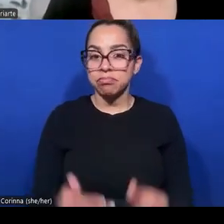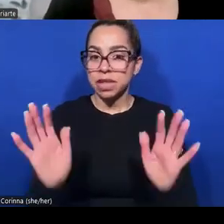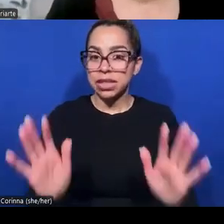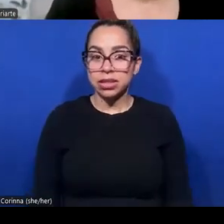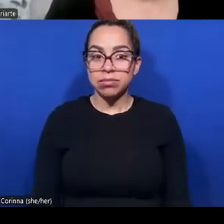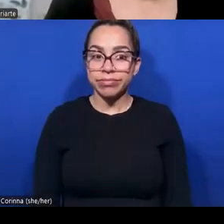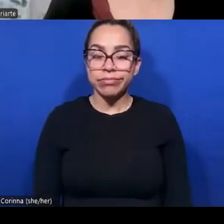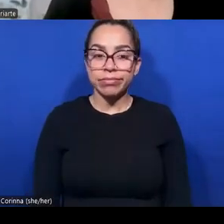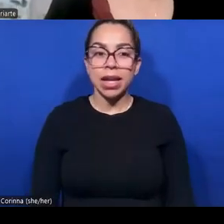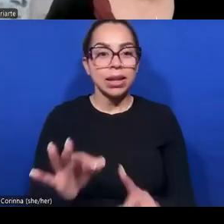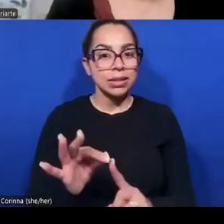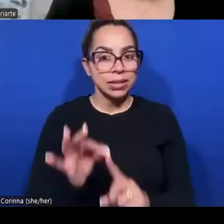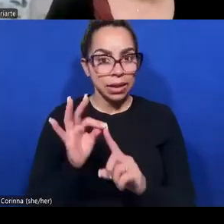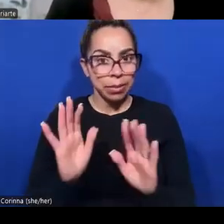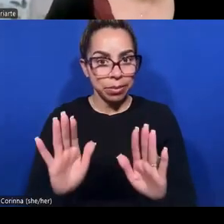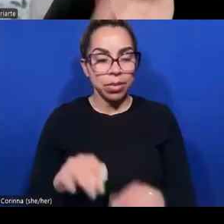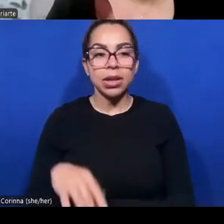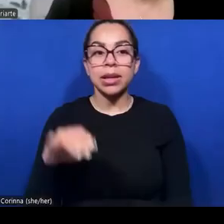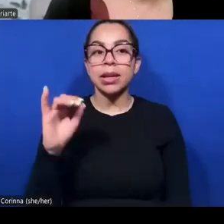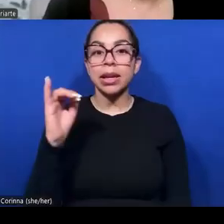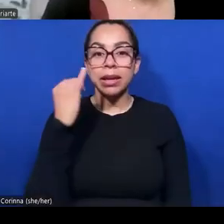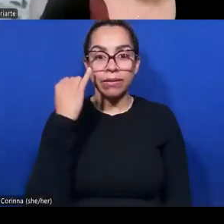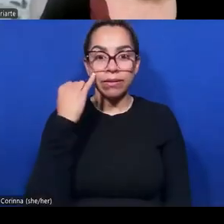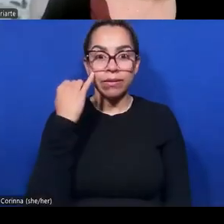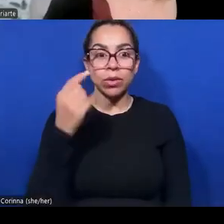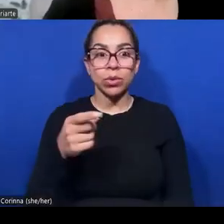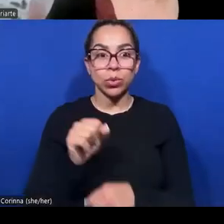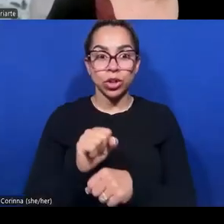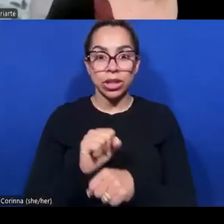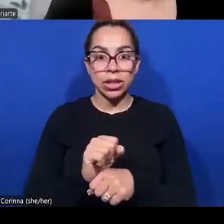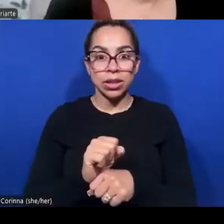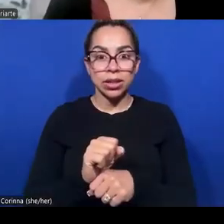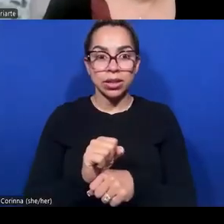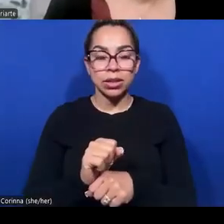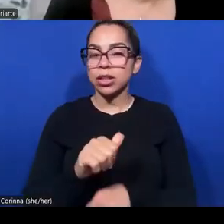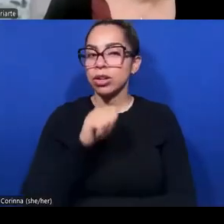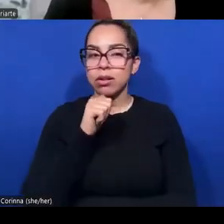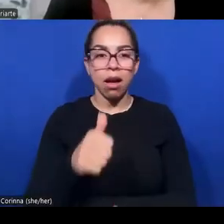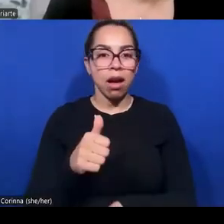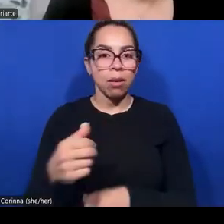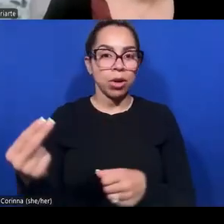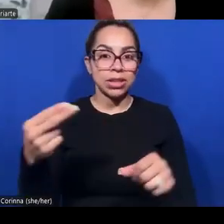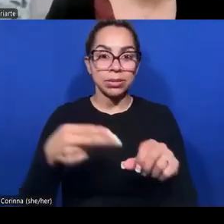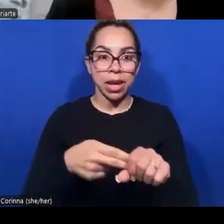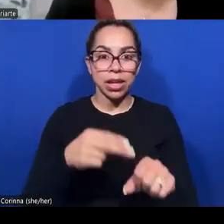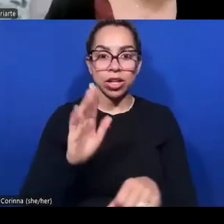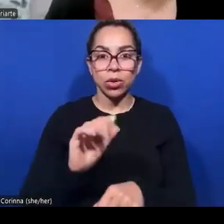Except if you are working and you're not participating in your employer's retirement plan,